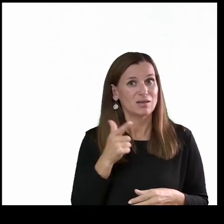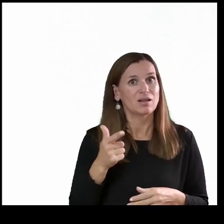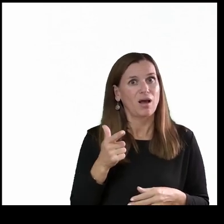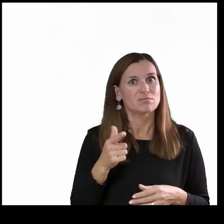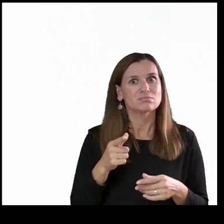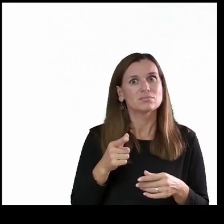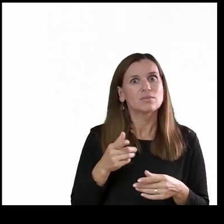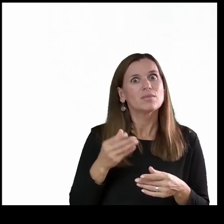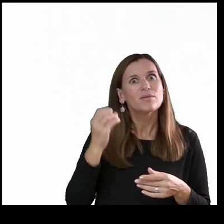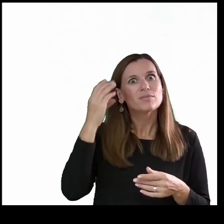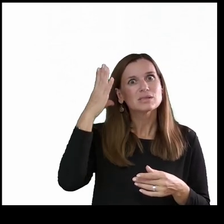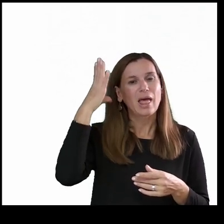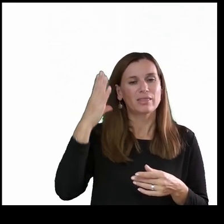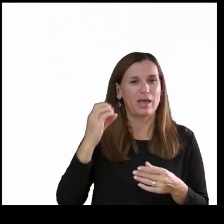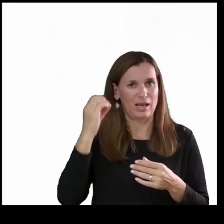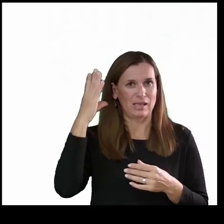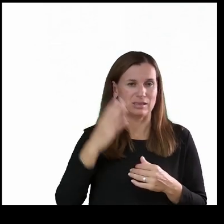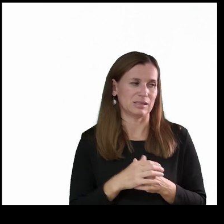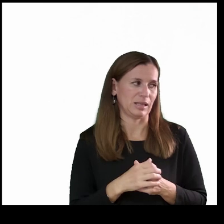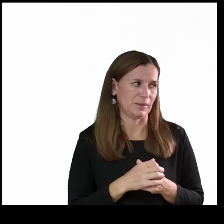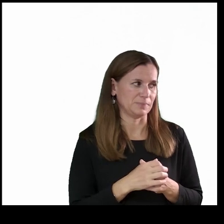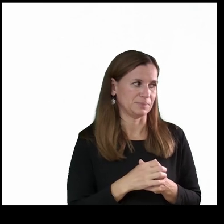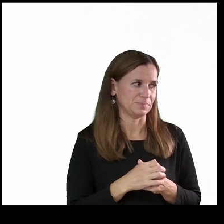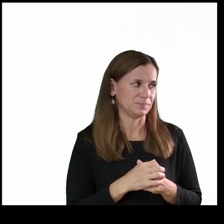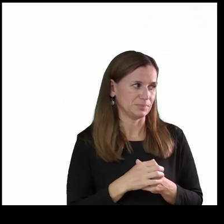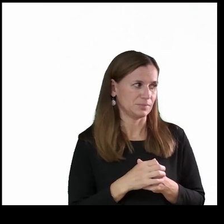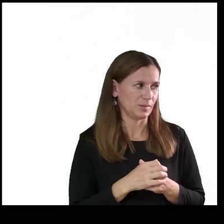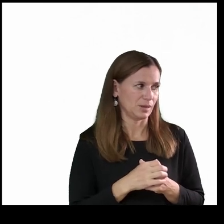The information processing theory, it's providing